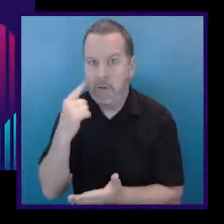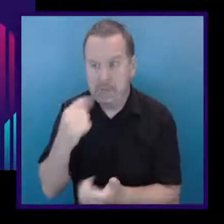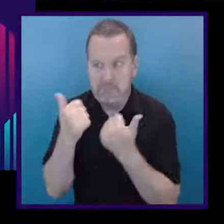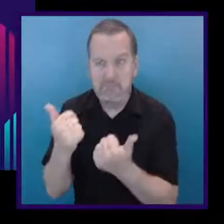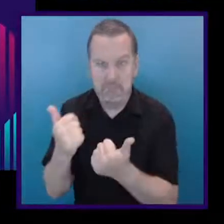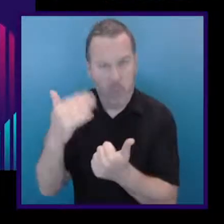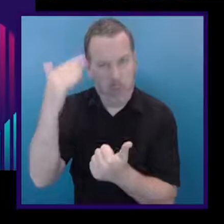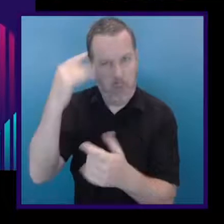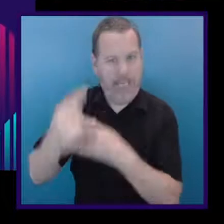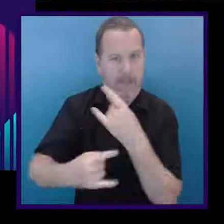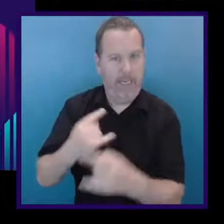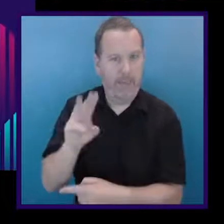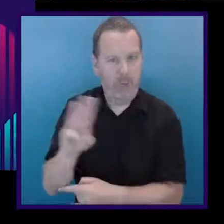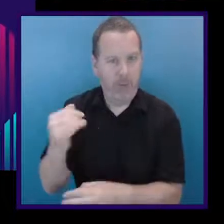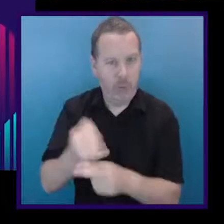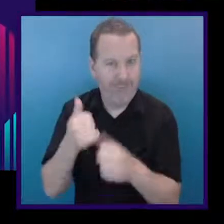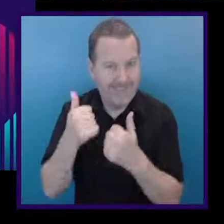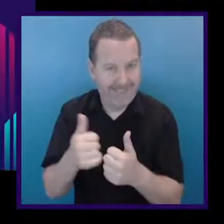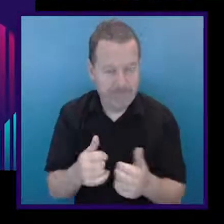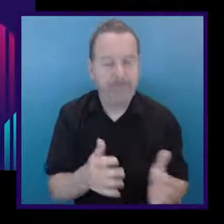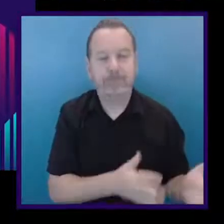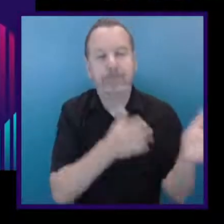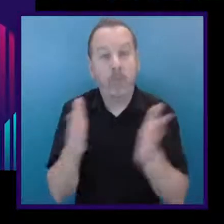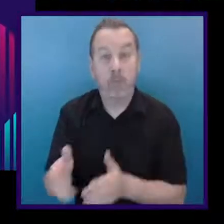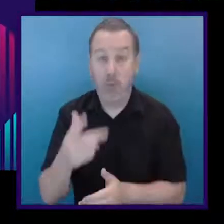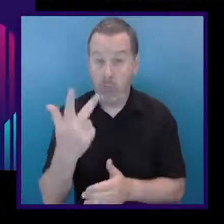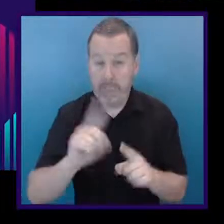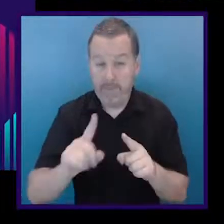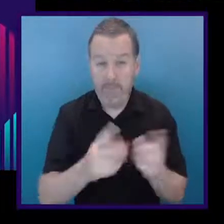And then in our three people focus groups we had 17 pupils across three different schools